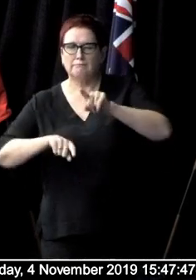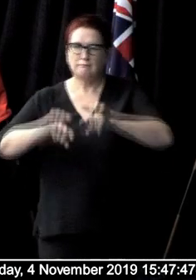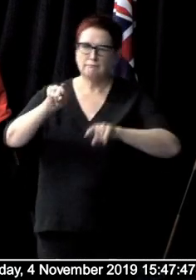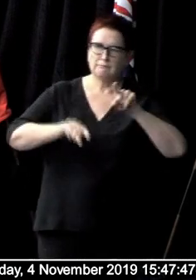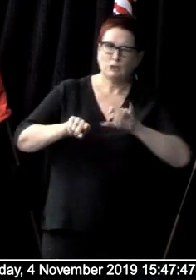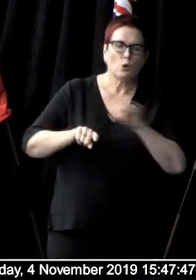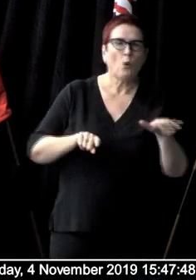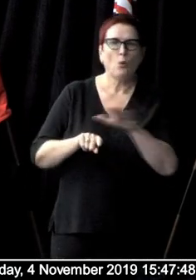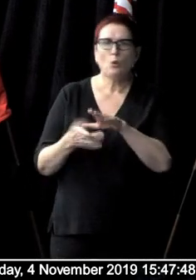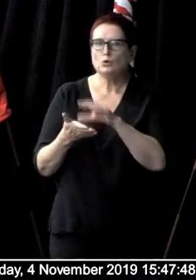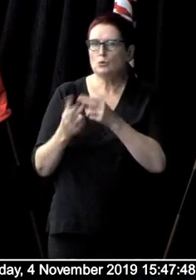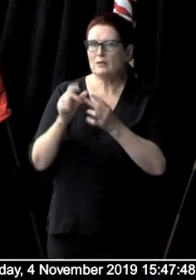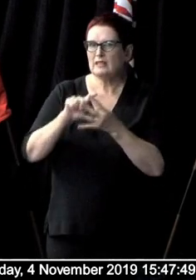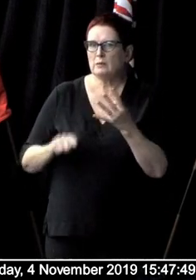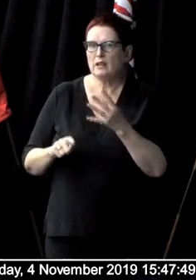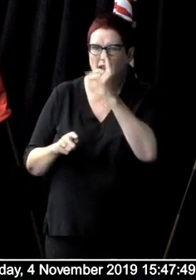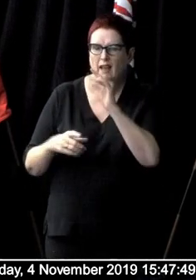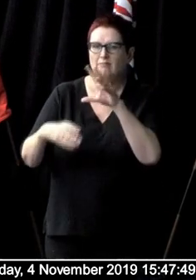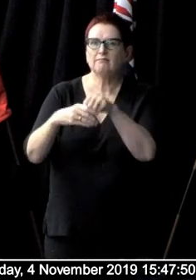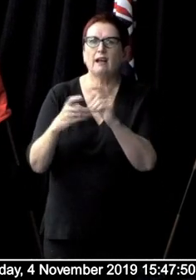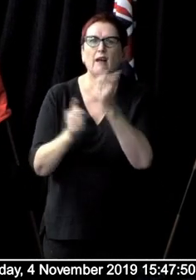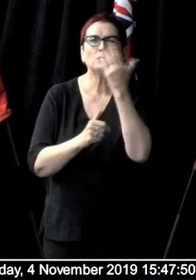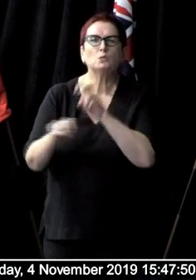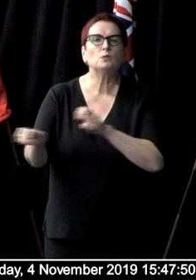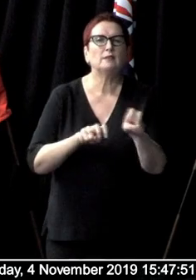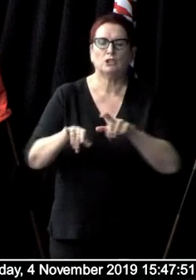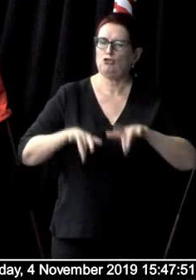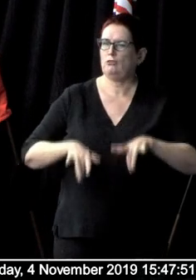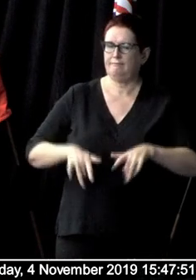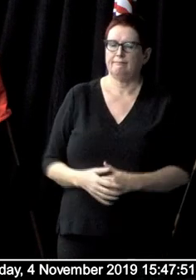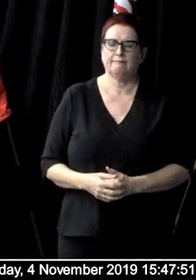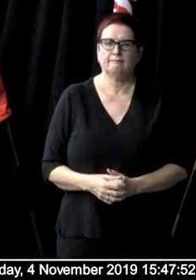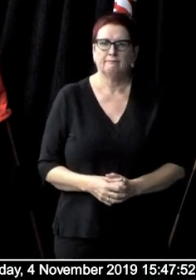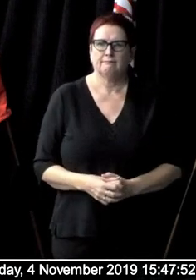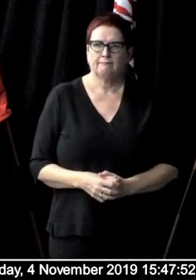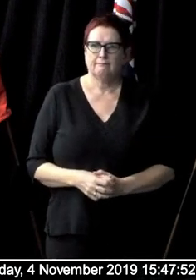Thank you. I think I’ve seen – as I said before, I think there are some really